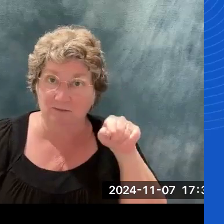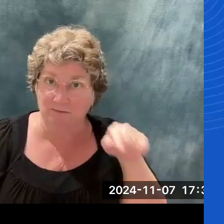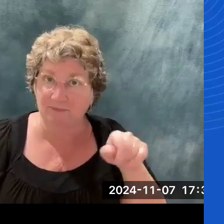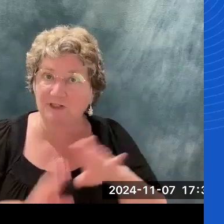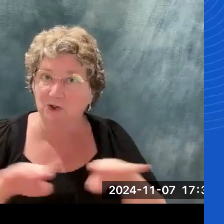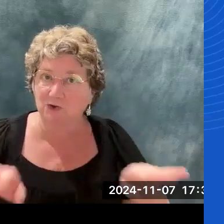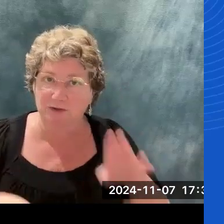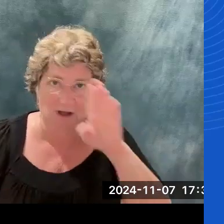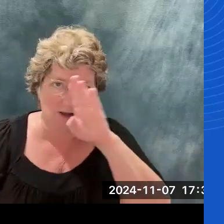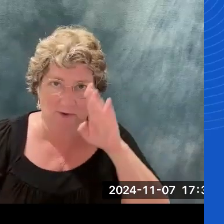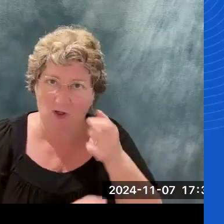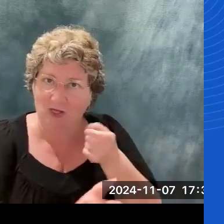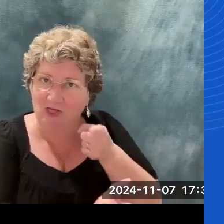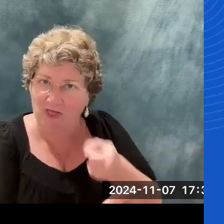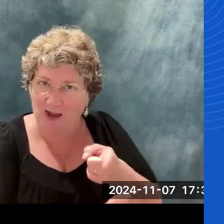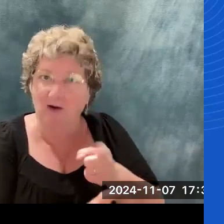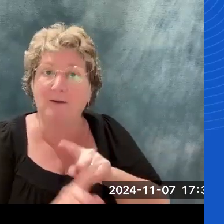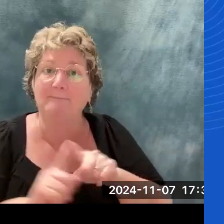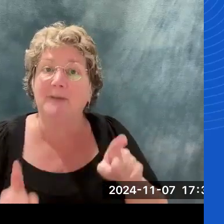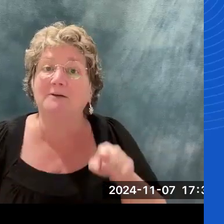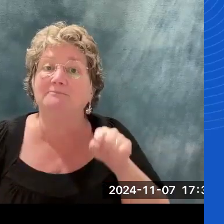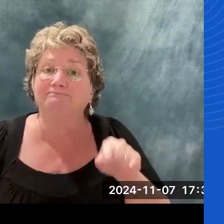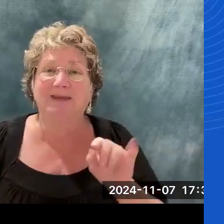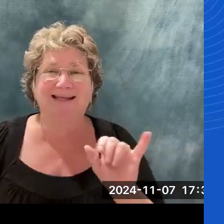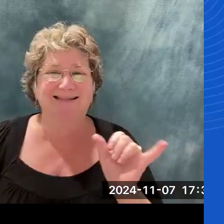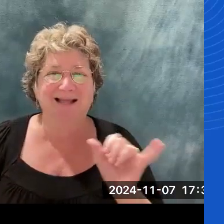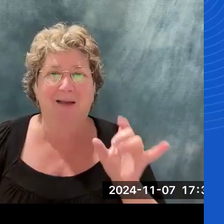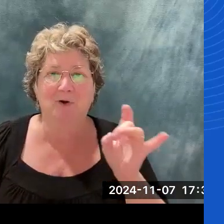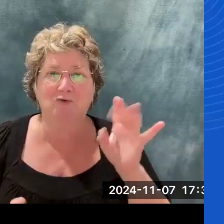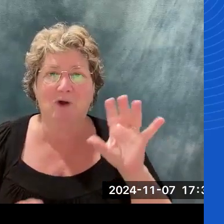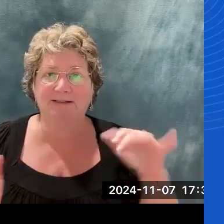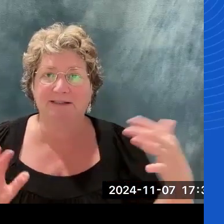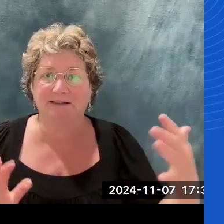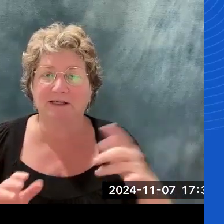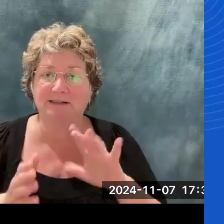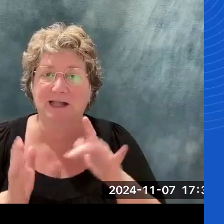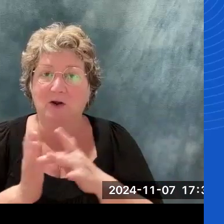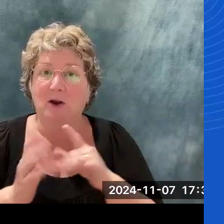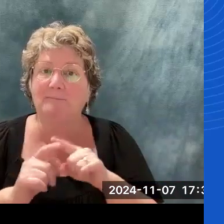center does, but because they're in the actual emergency department, I didn't include them here.